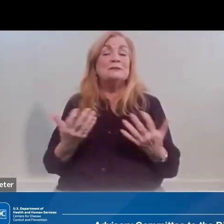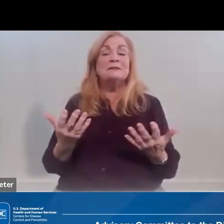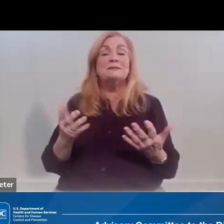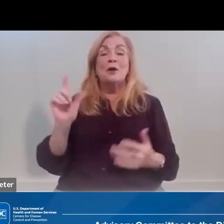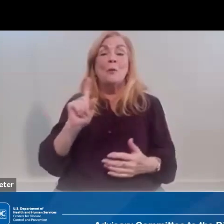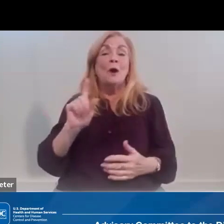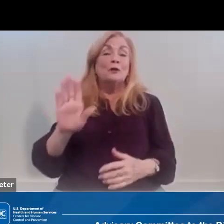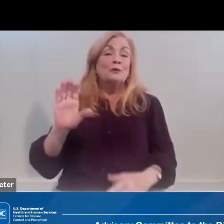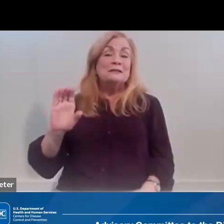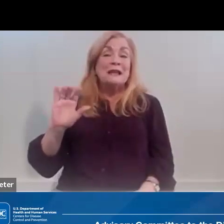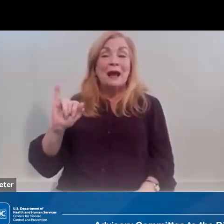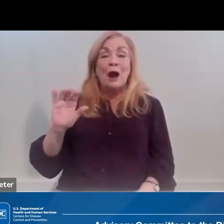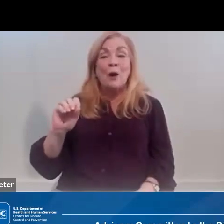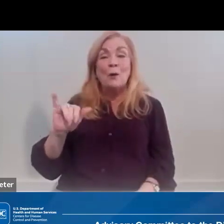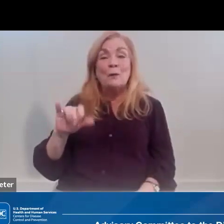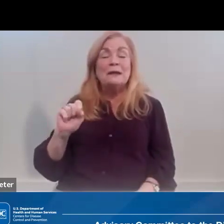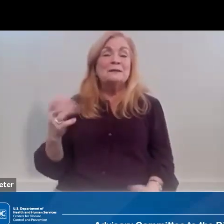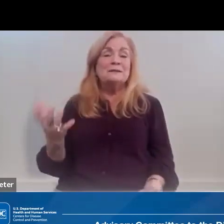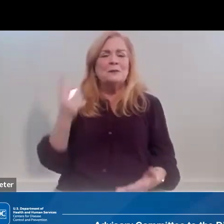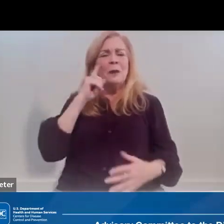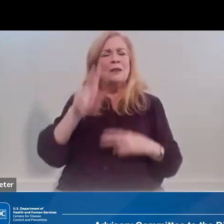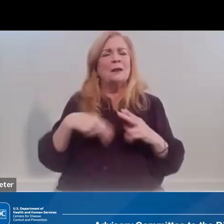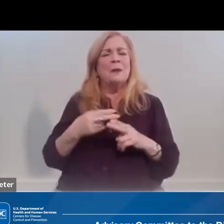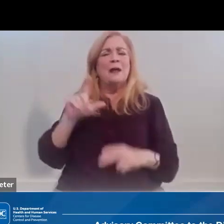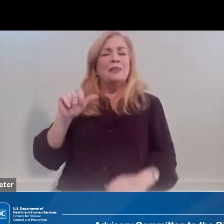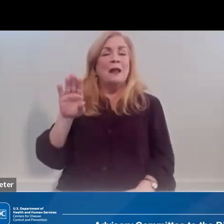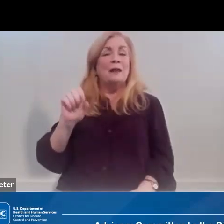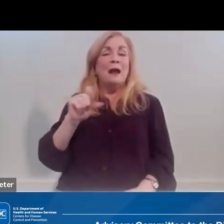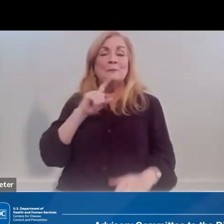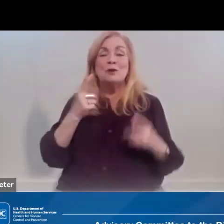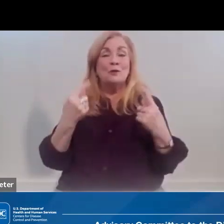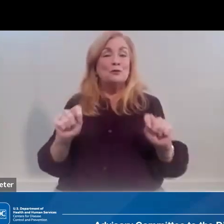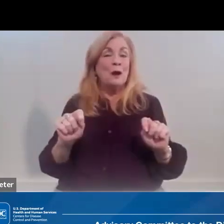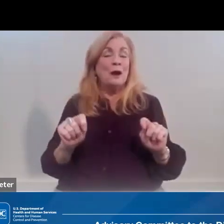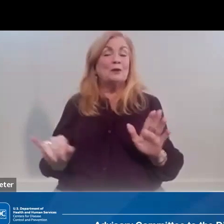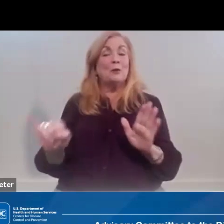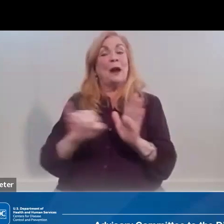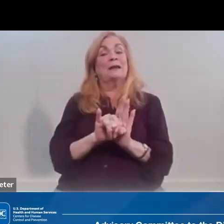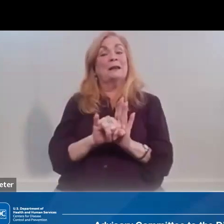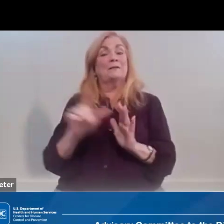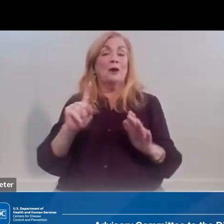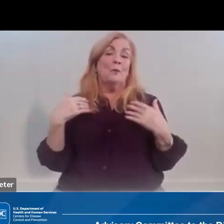like, even I think about the labs now are trying to identify what health equity means for them.